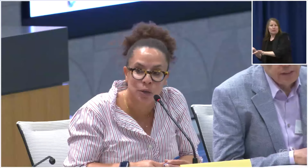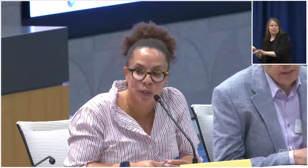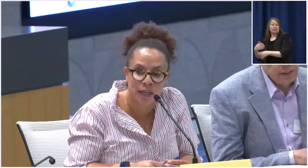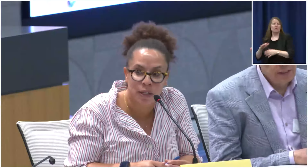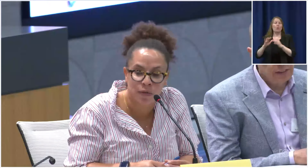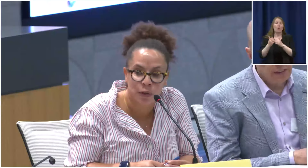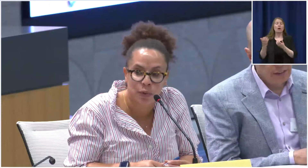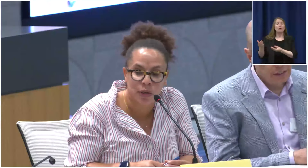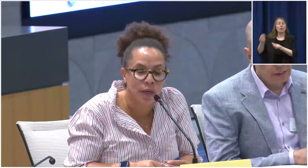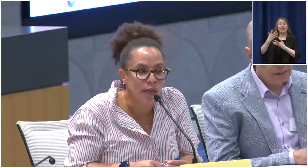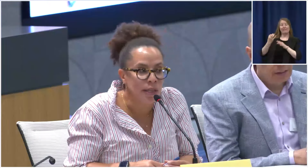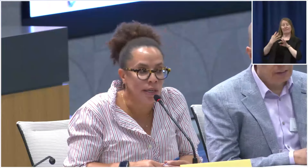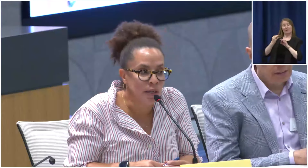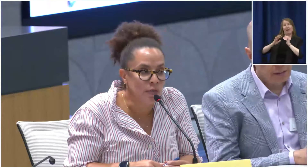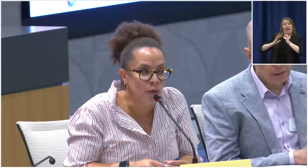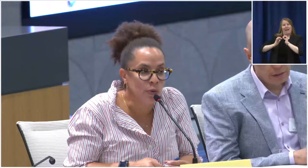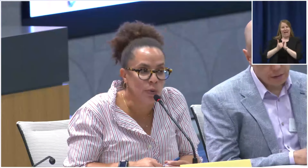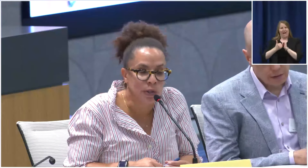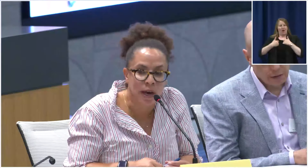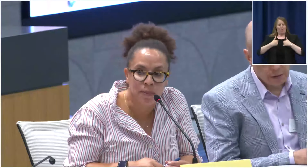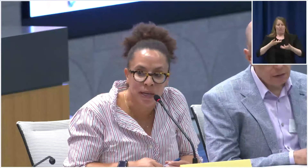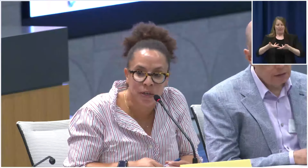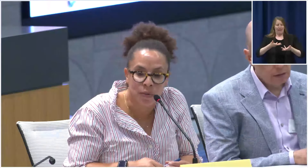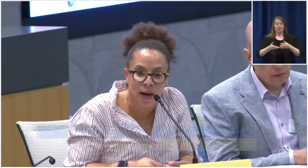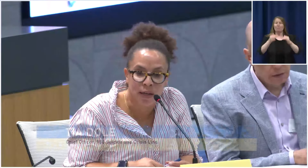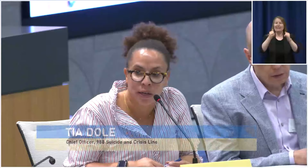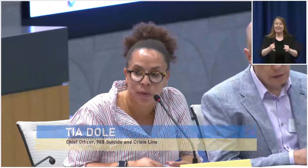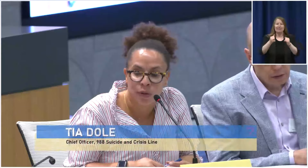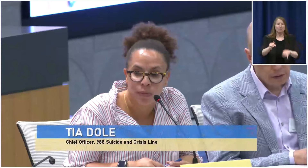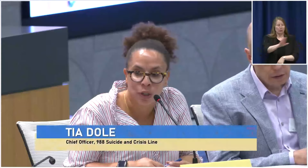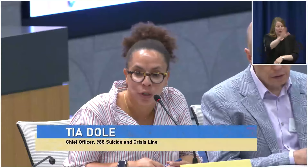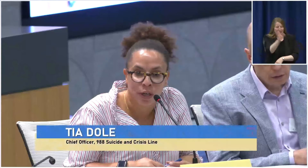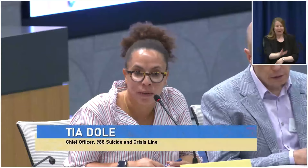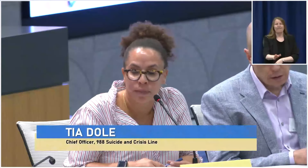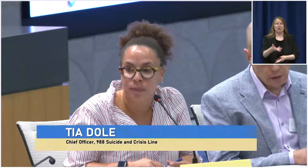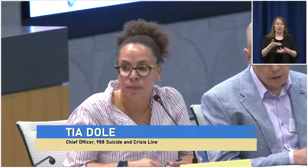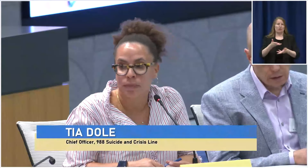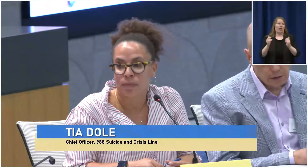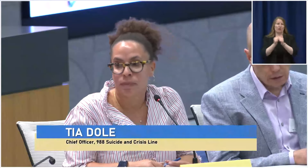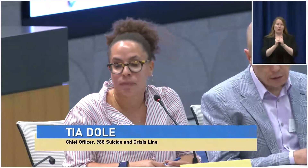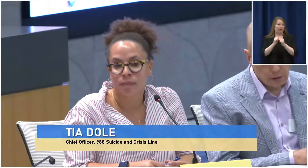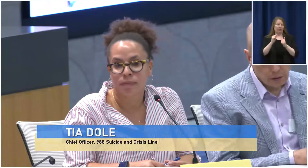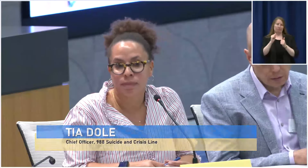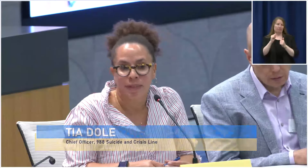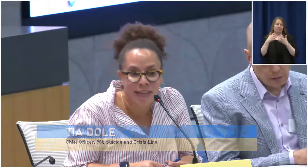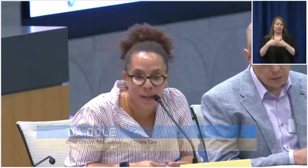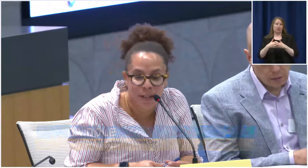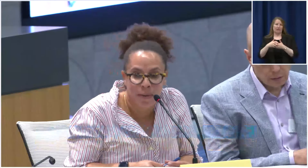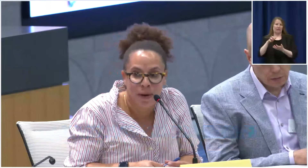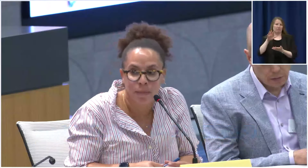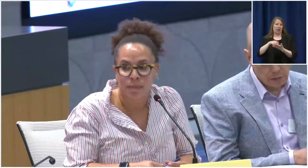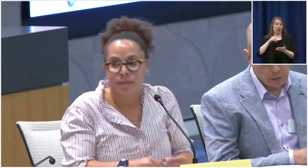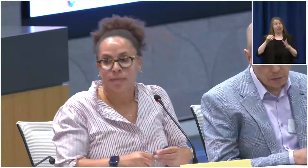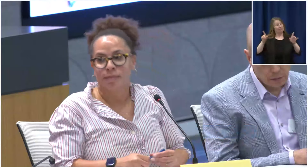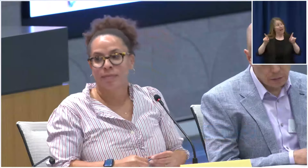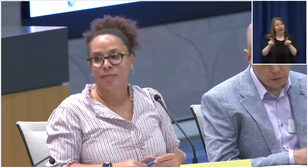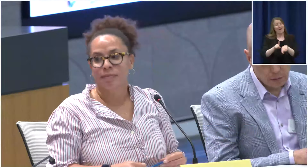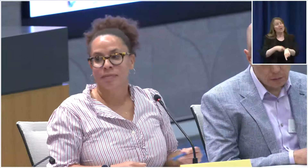OFFERING RESOURCES DURING THE COURSE OF THE CALL. OR OFFERING YOU KNOW FEEDBACK TO THE WAY THAT THE